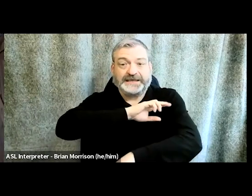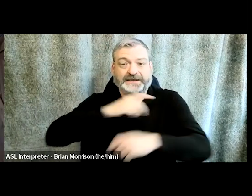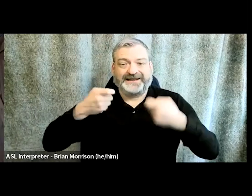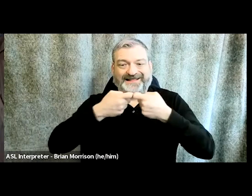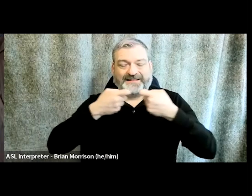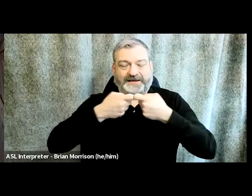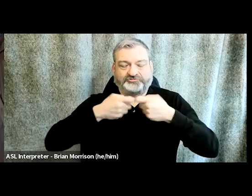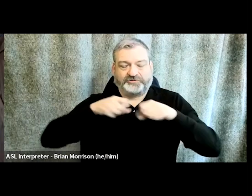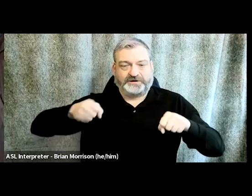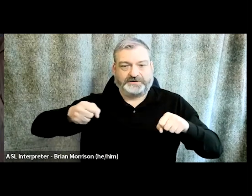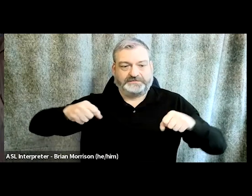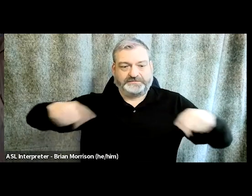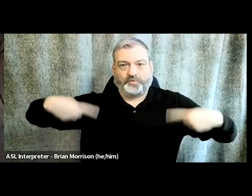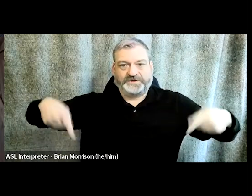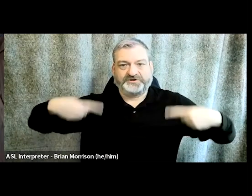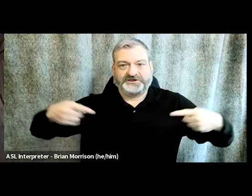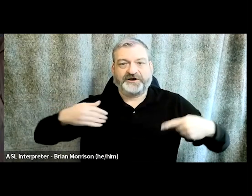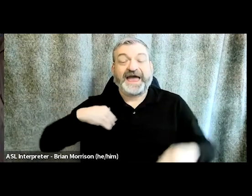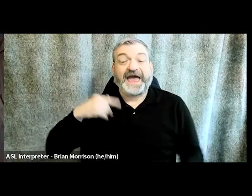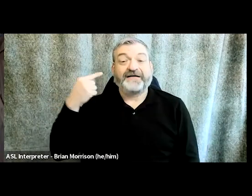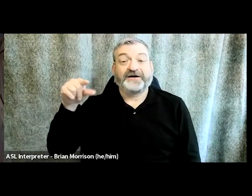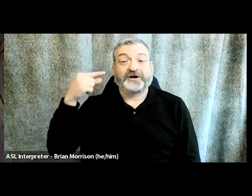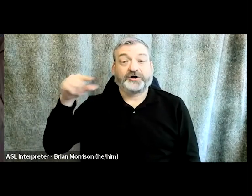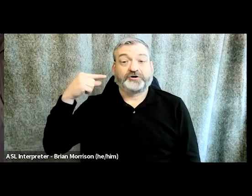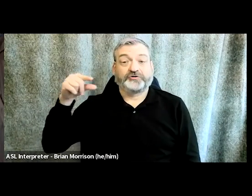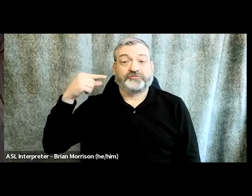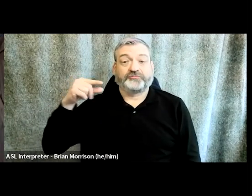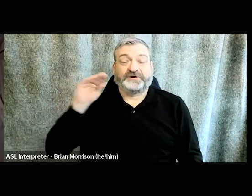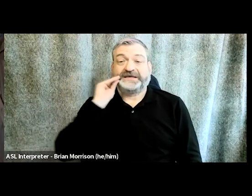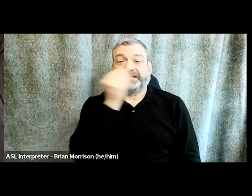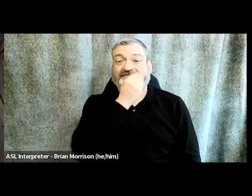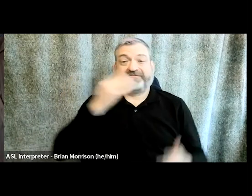And behind me is a white wall with framed pictures and plants.